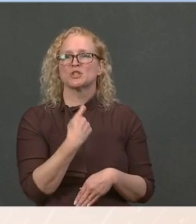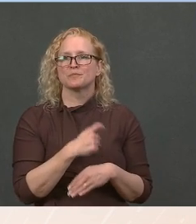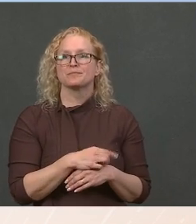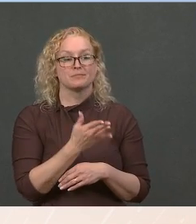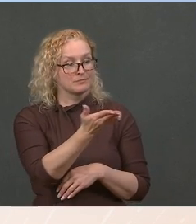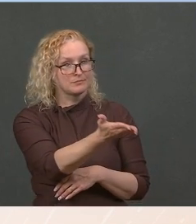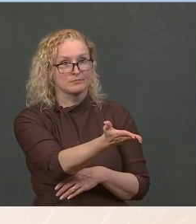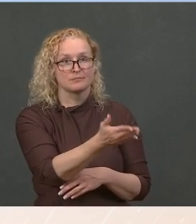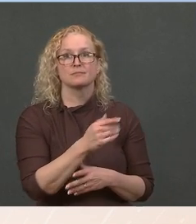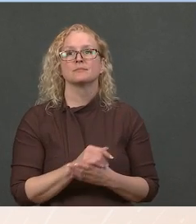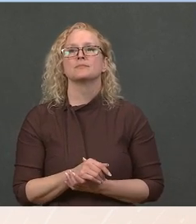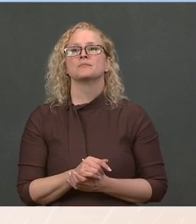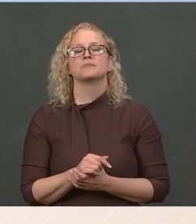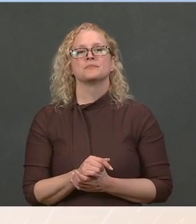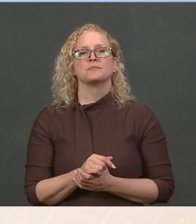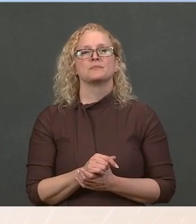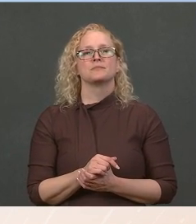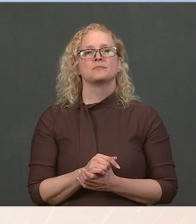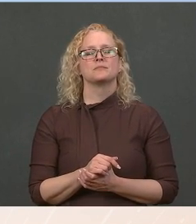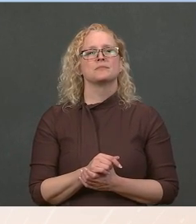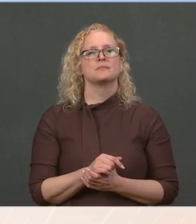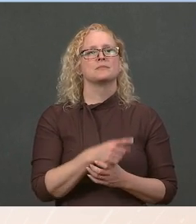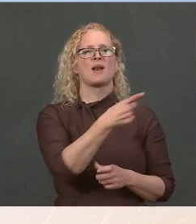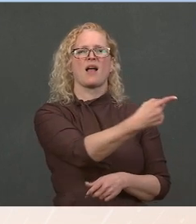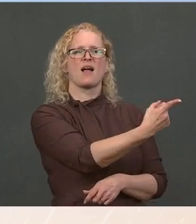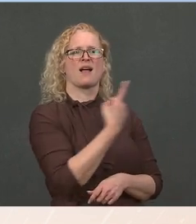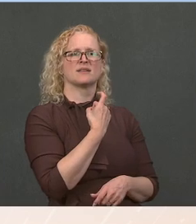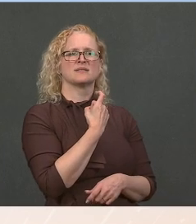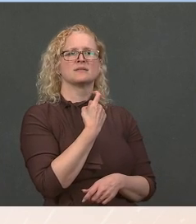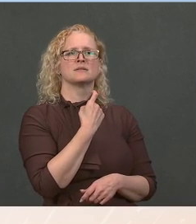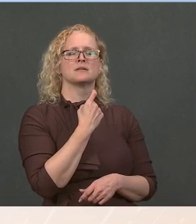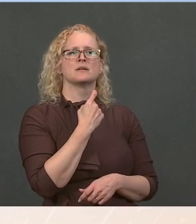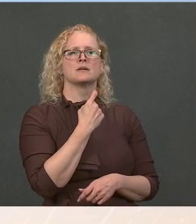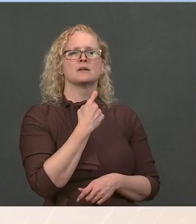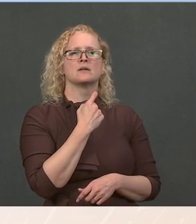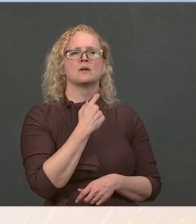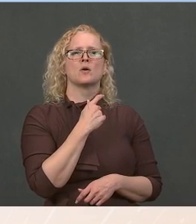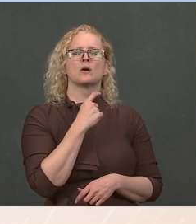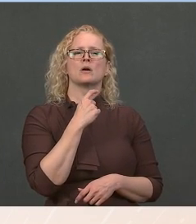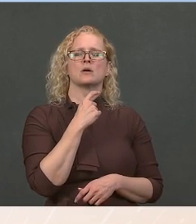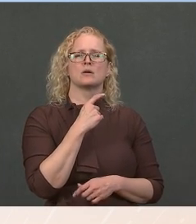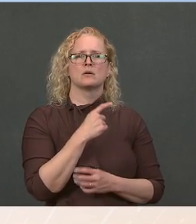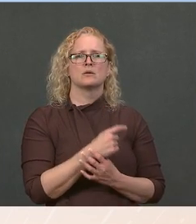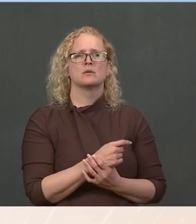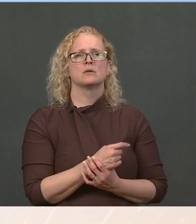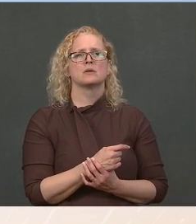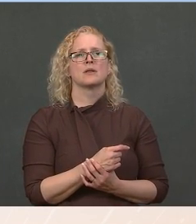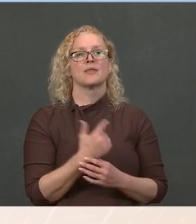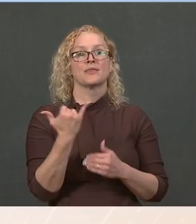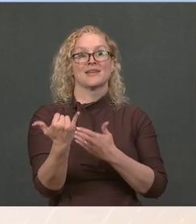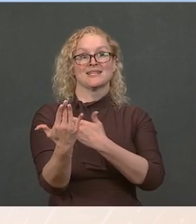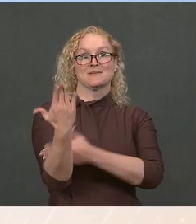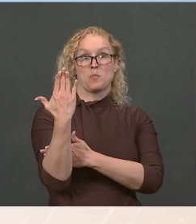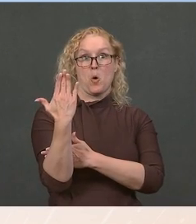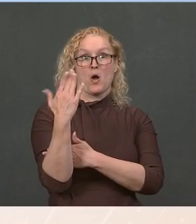With that in mind, why is the President urging lawmakers, as he said this morning, to vote yes on both of these bills right now?